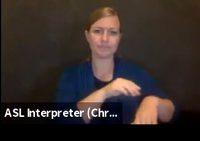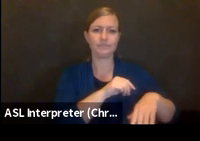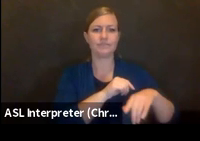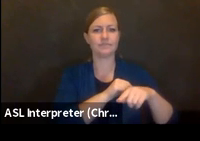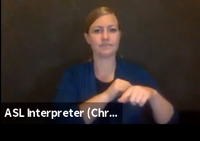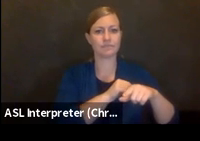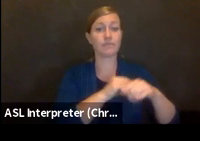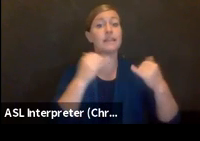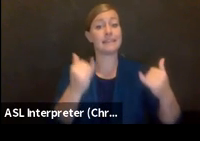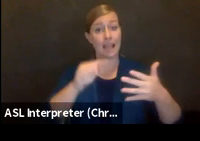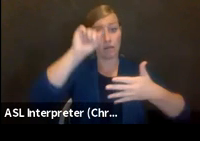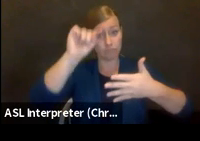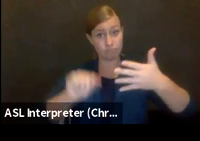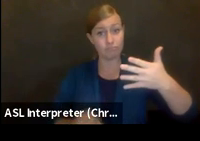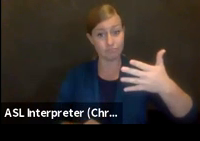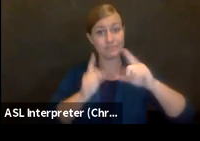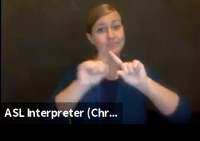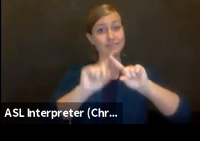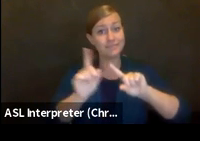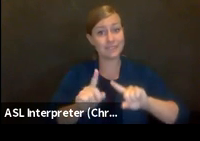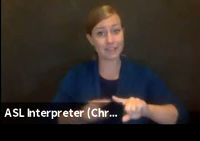ESD 189 - Amy Colburn: So now, all of these things come up and